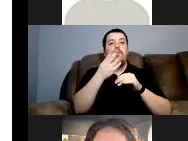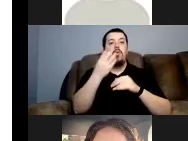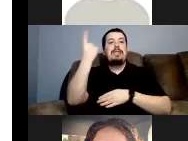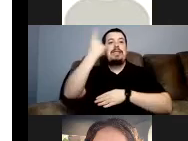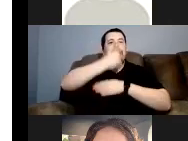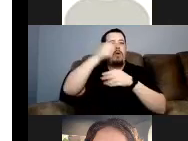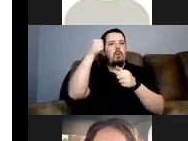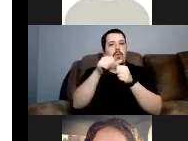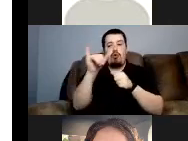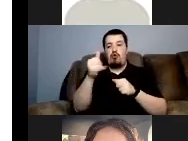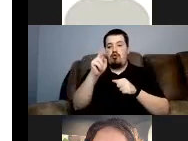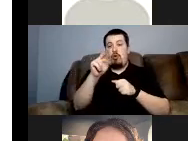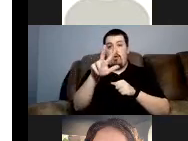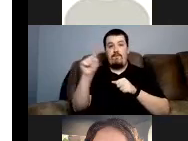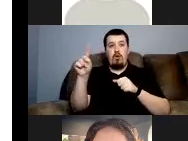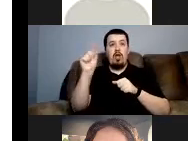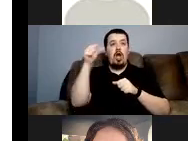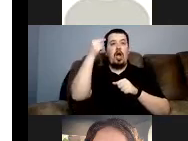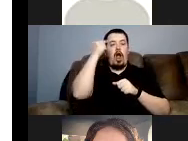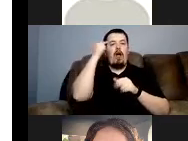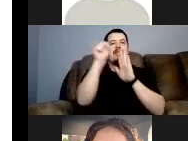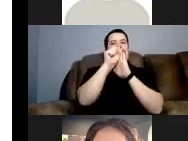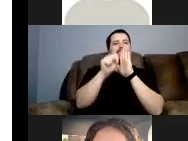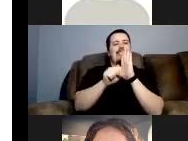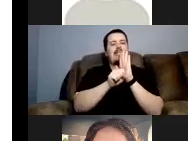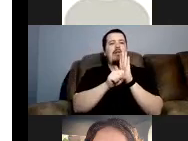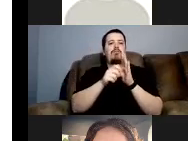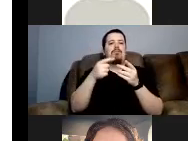January 31st is the Governor's State of the State address. It's his last of his first term